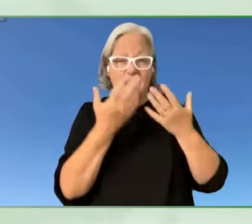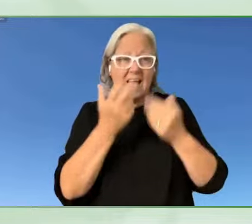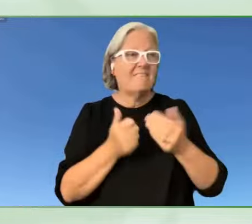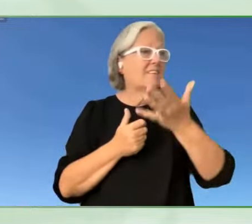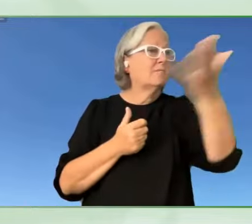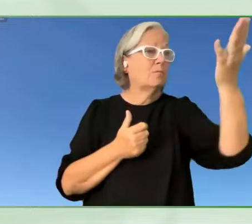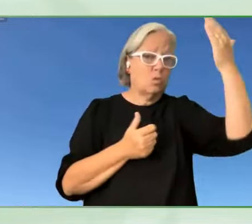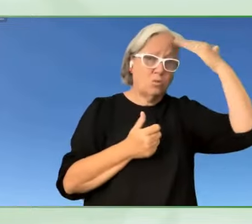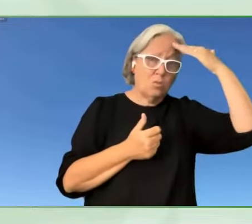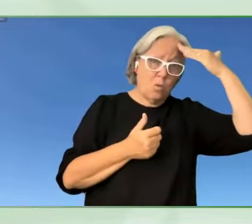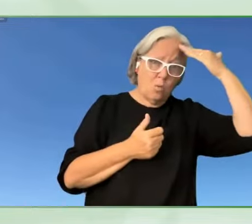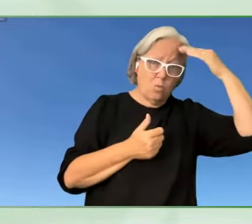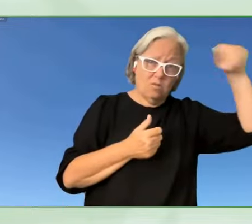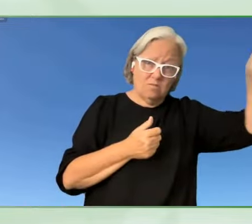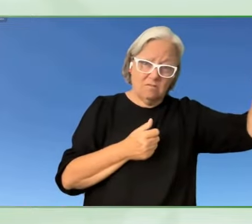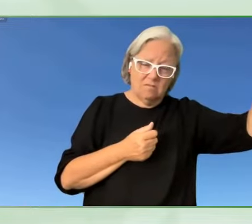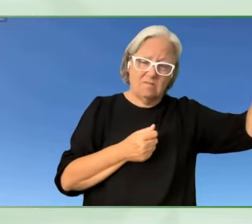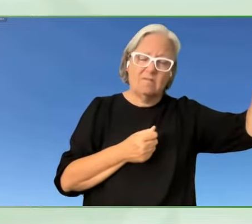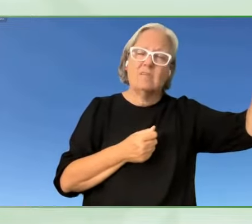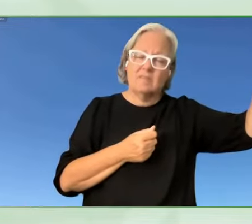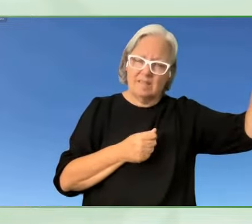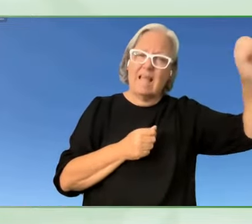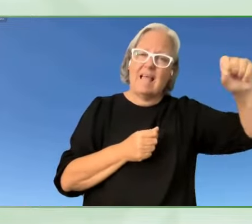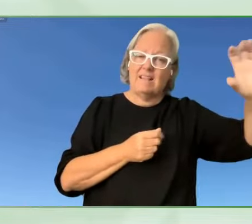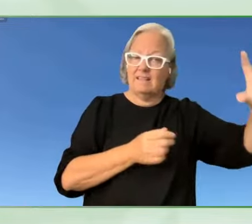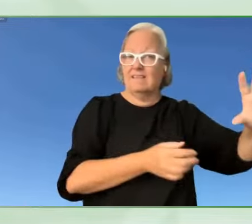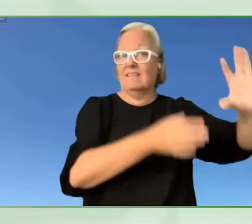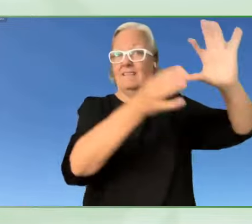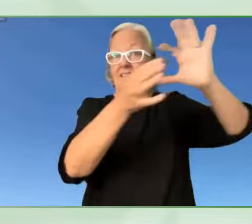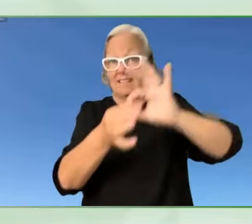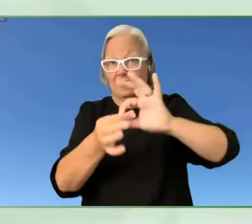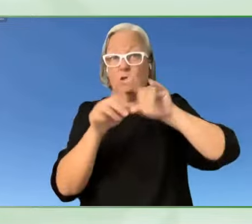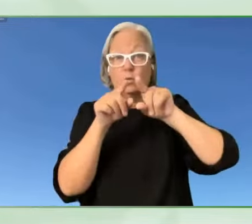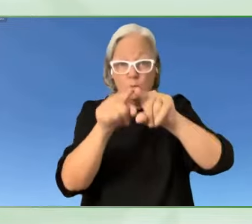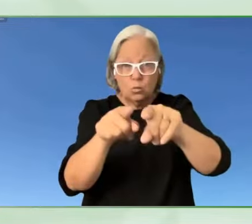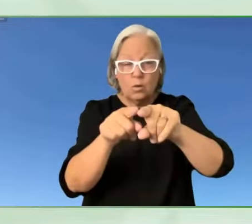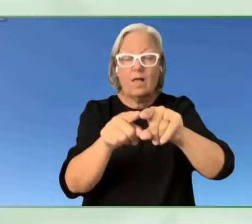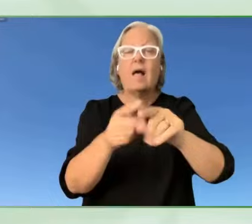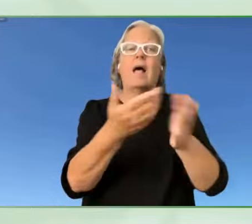what are the three main takeaway is that we, the three of us see for you from this session?